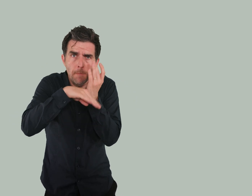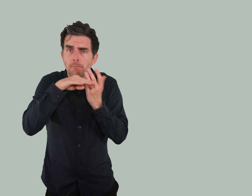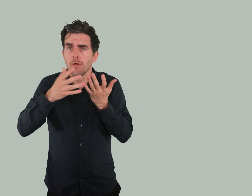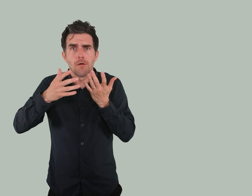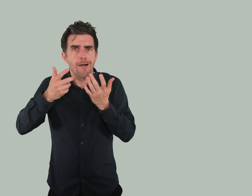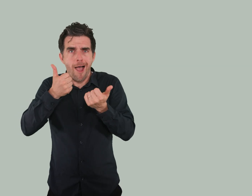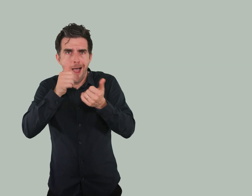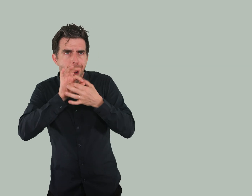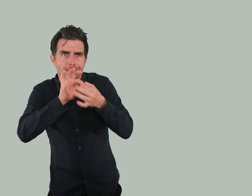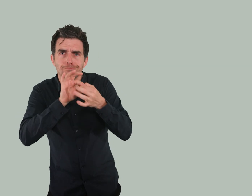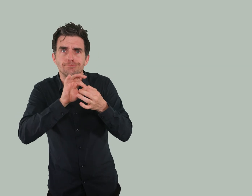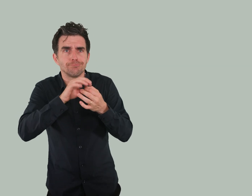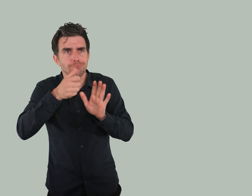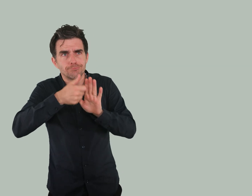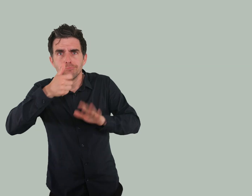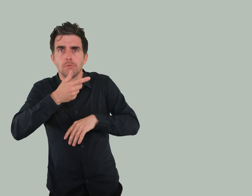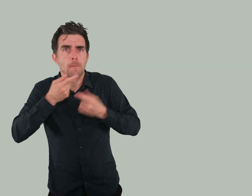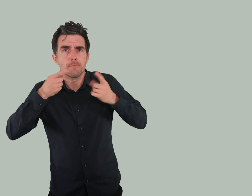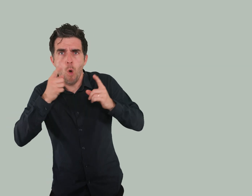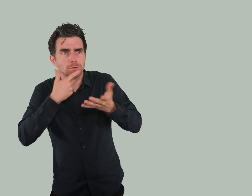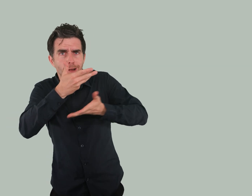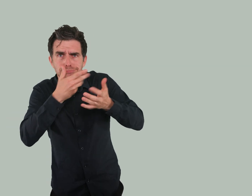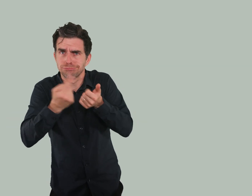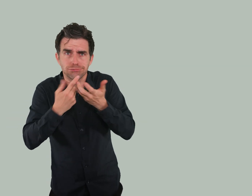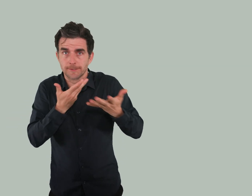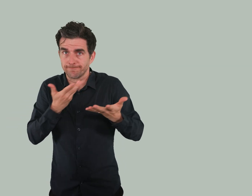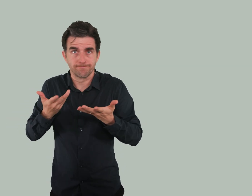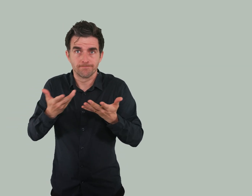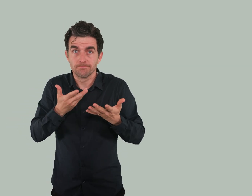progression or a durable connection to an employer.